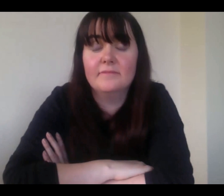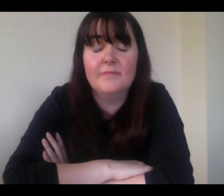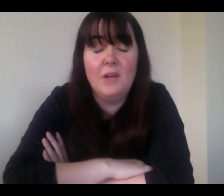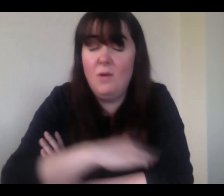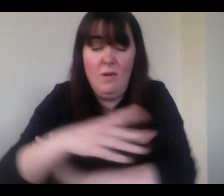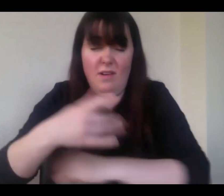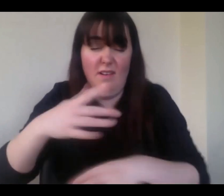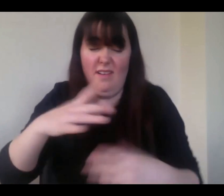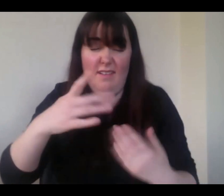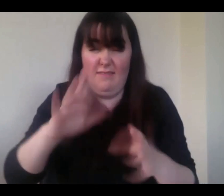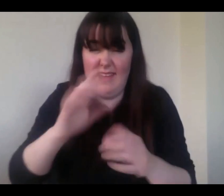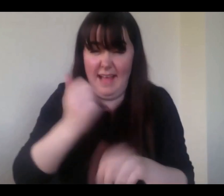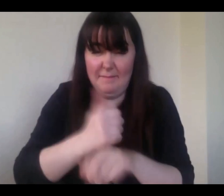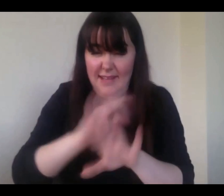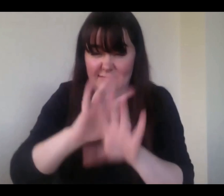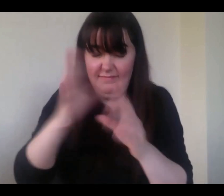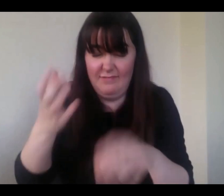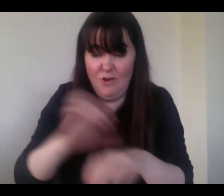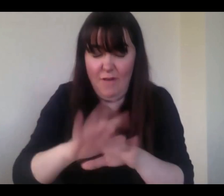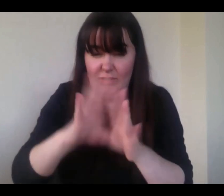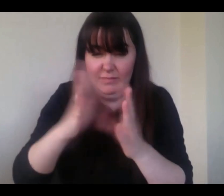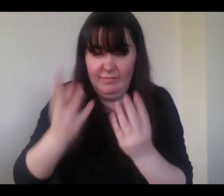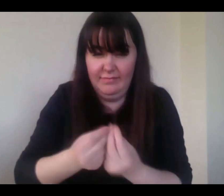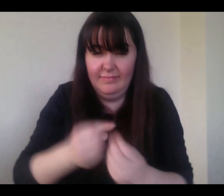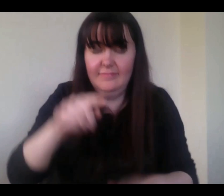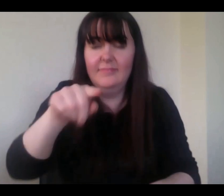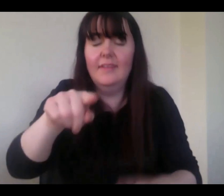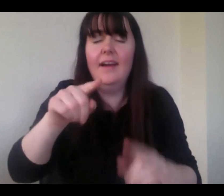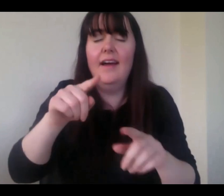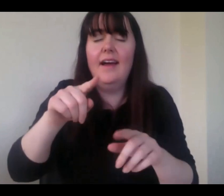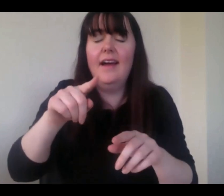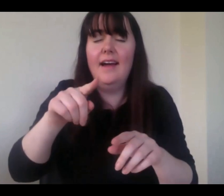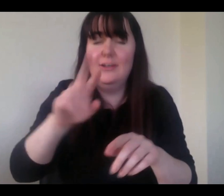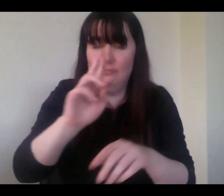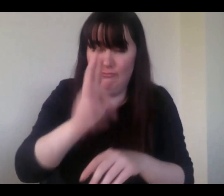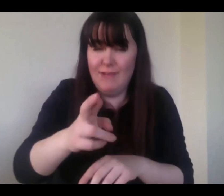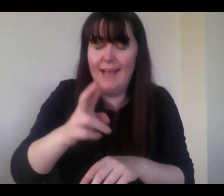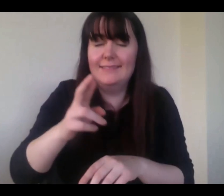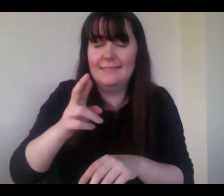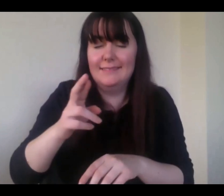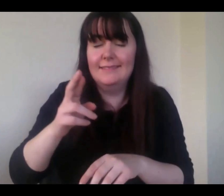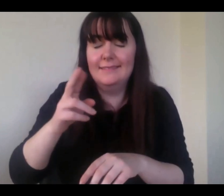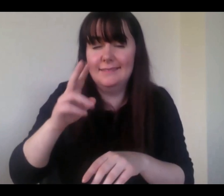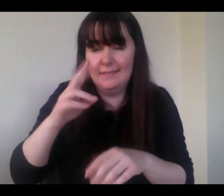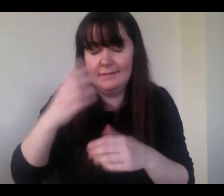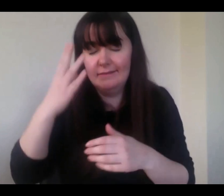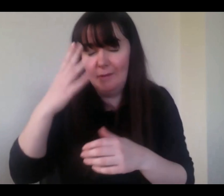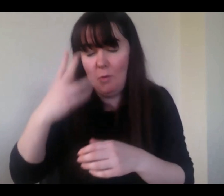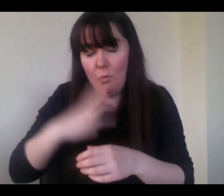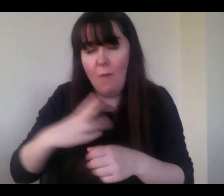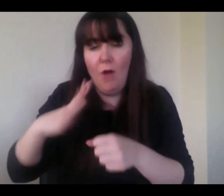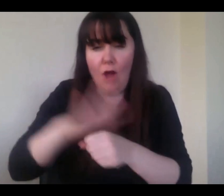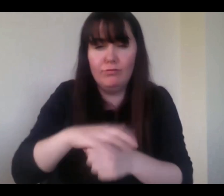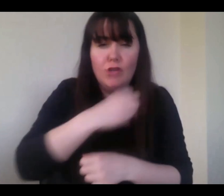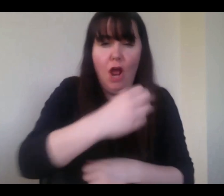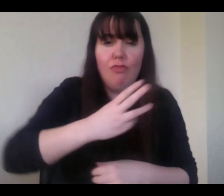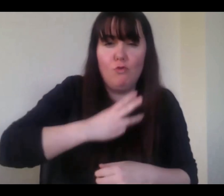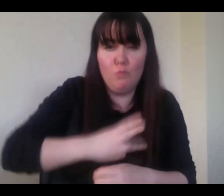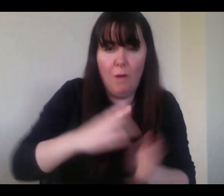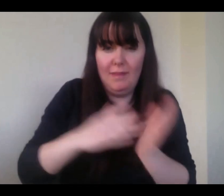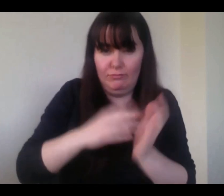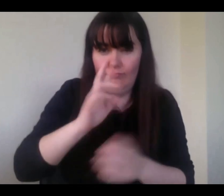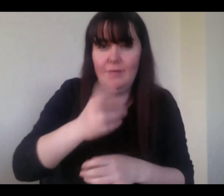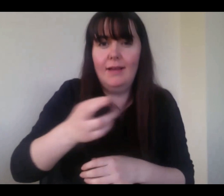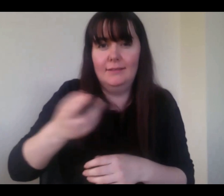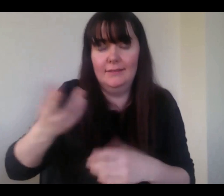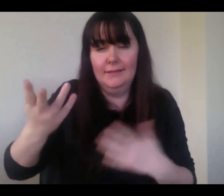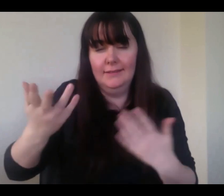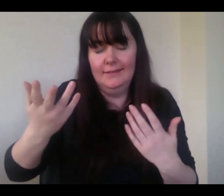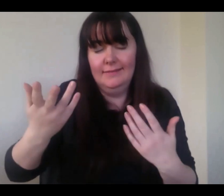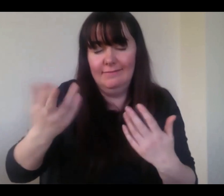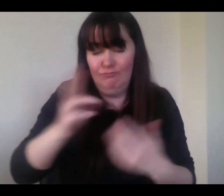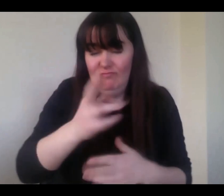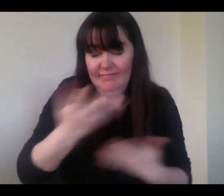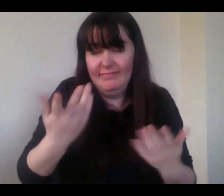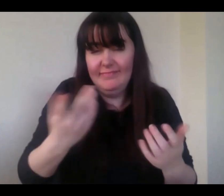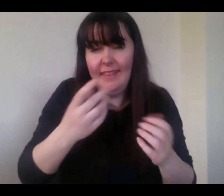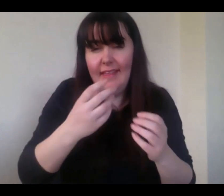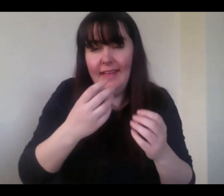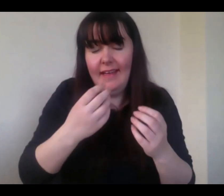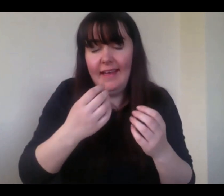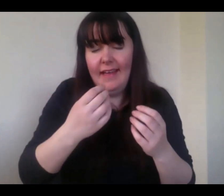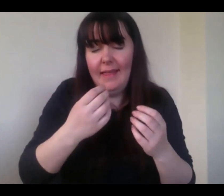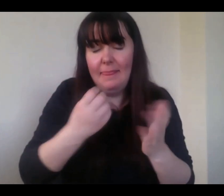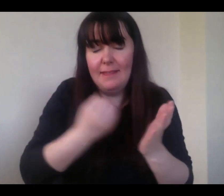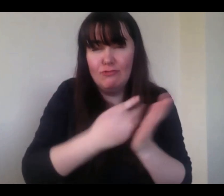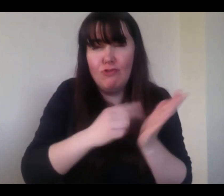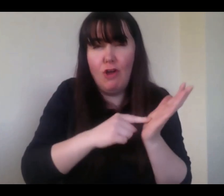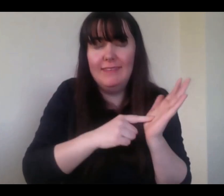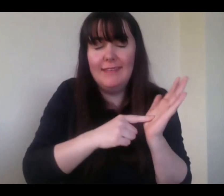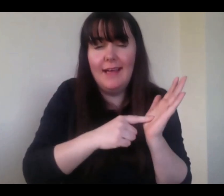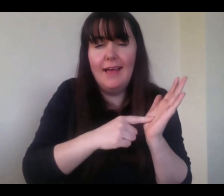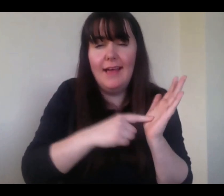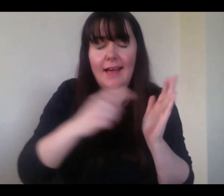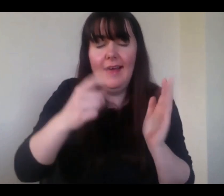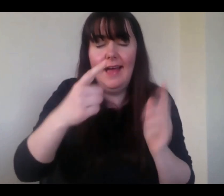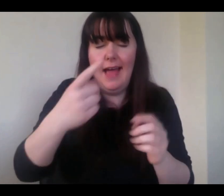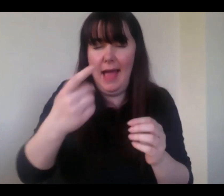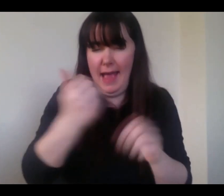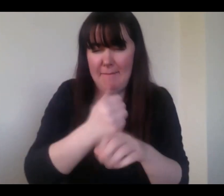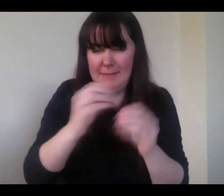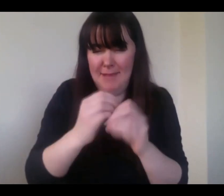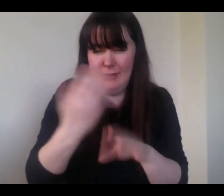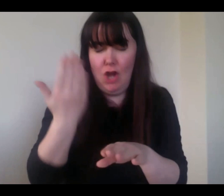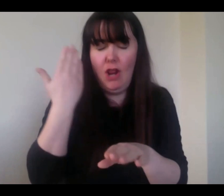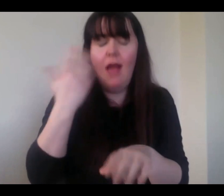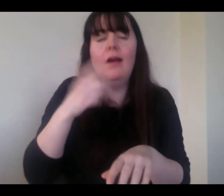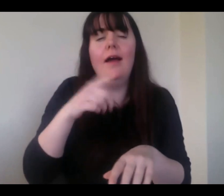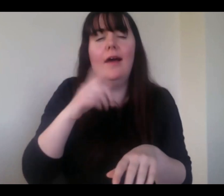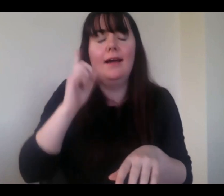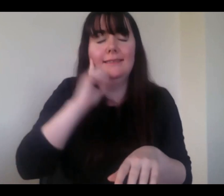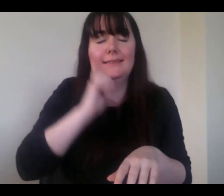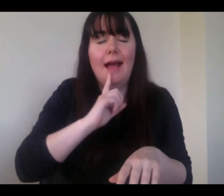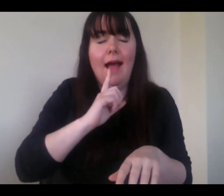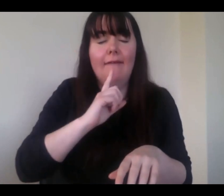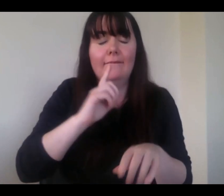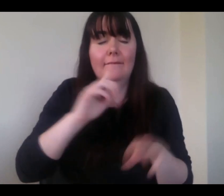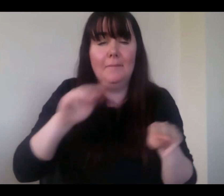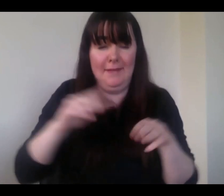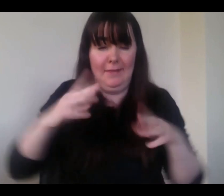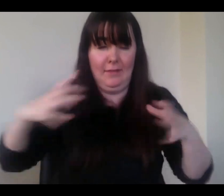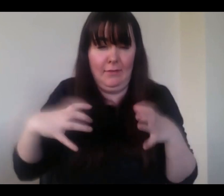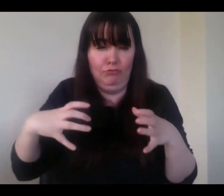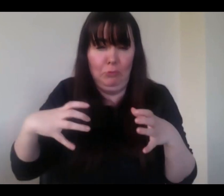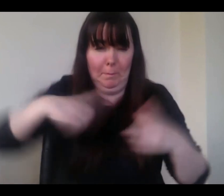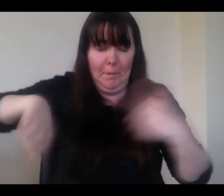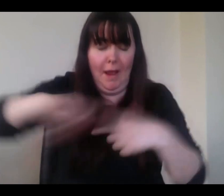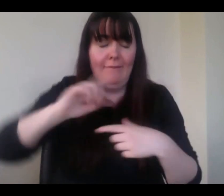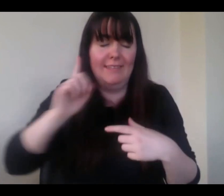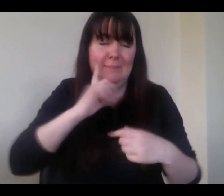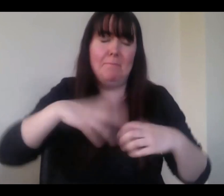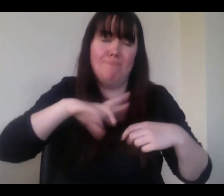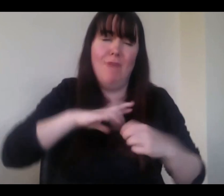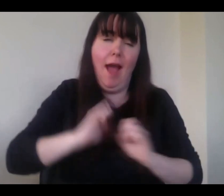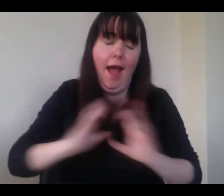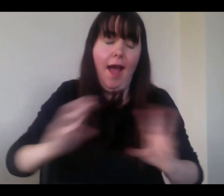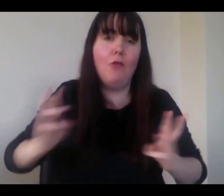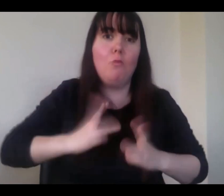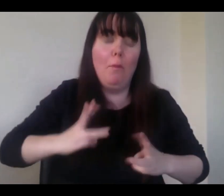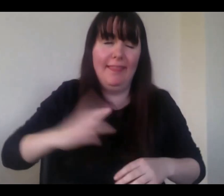Lianne (and Amanda): I mean, I think that it is what we really looked at how women oppressed